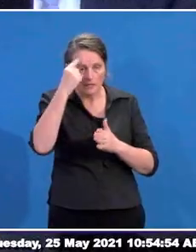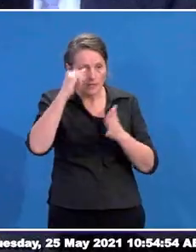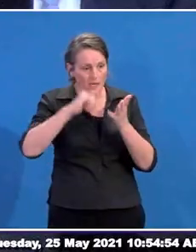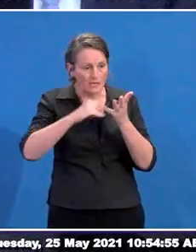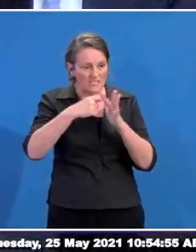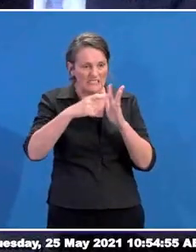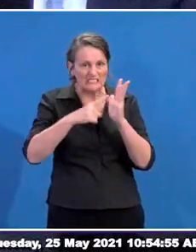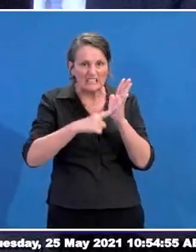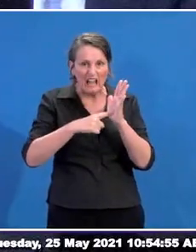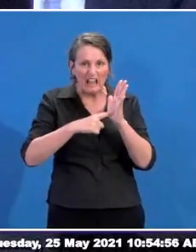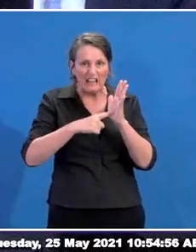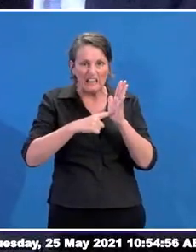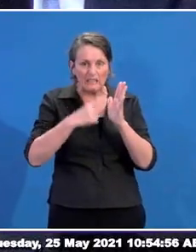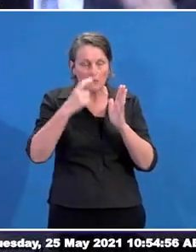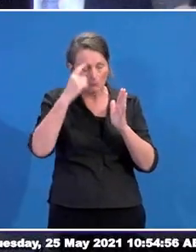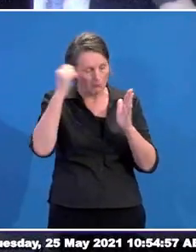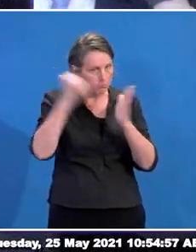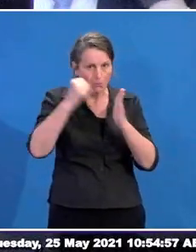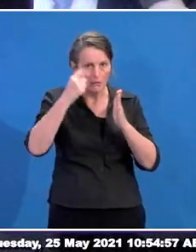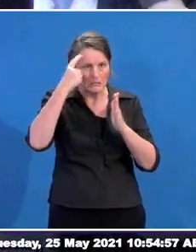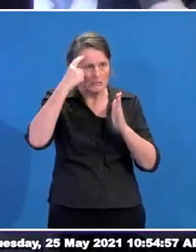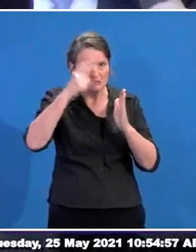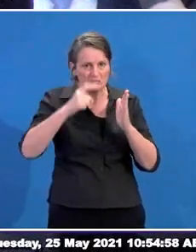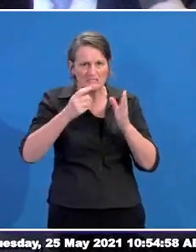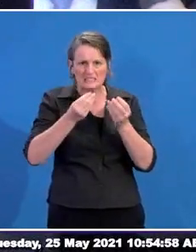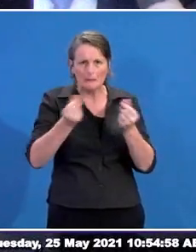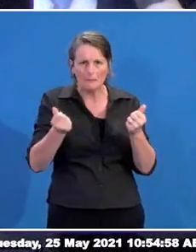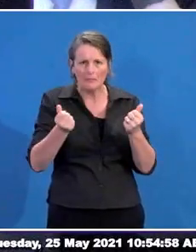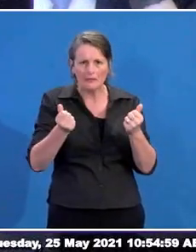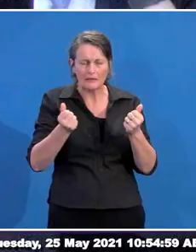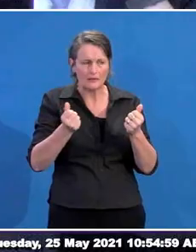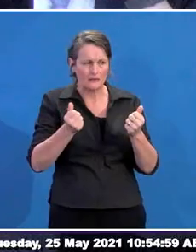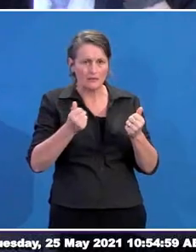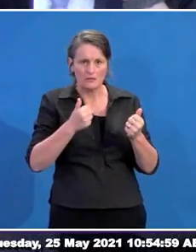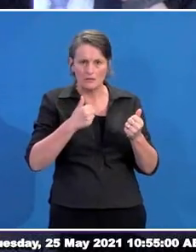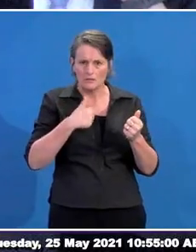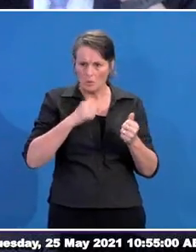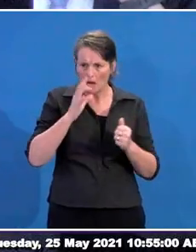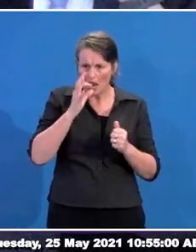And, we, like, this is really serious. But I asked all the head injury questions and I'm like,